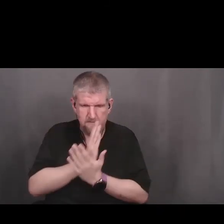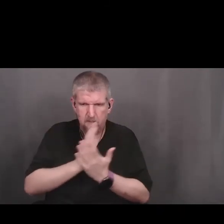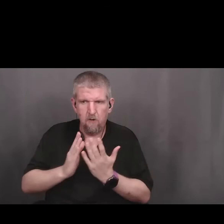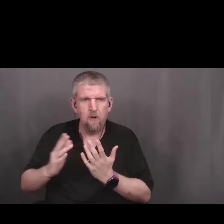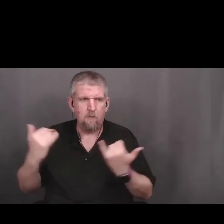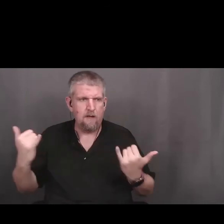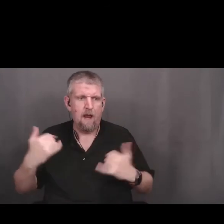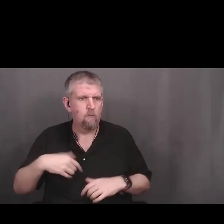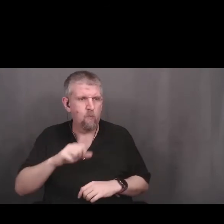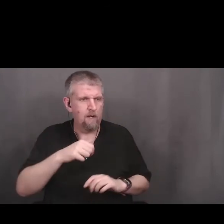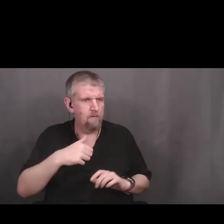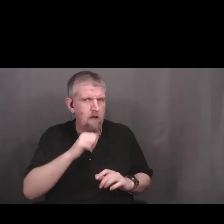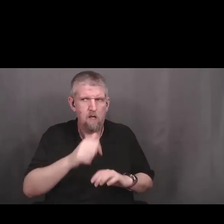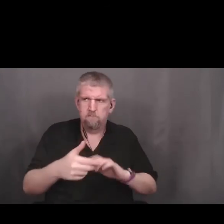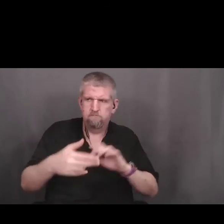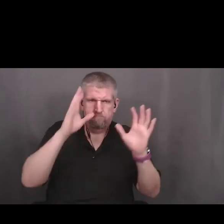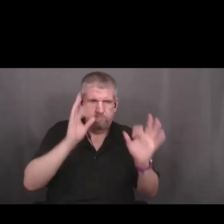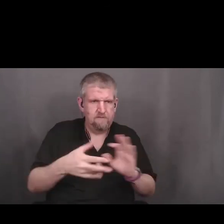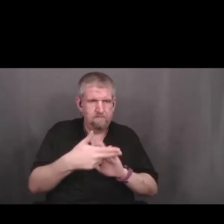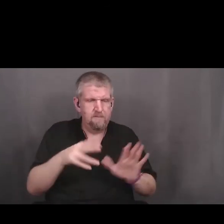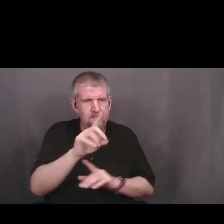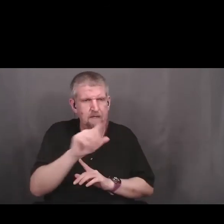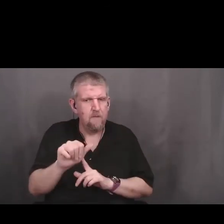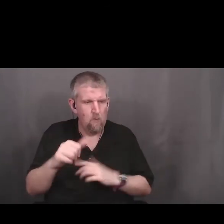we have a diagnosis, we have the special programs